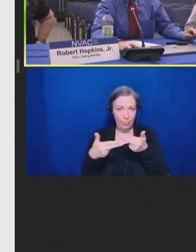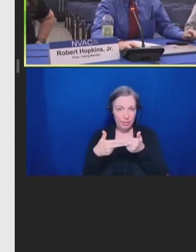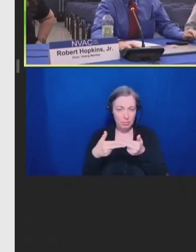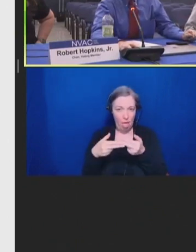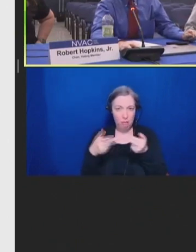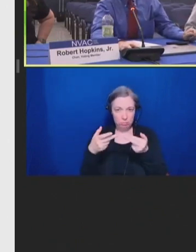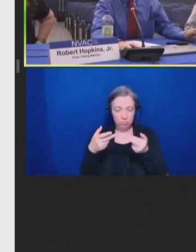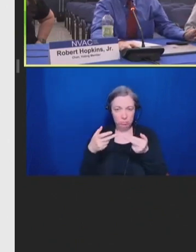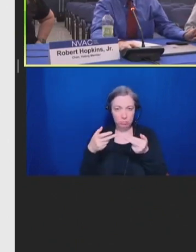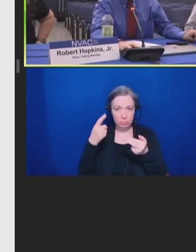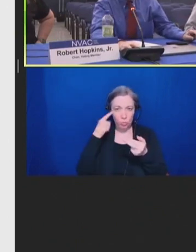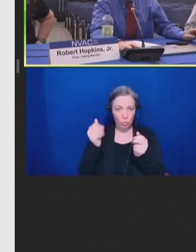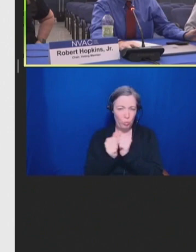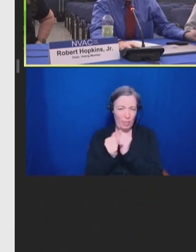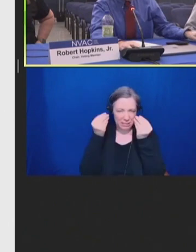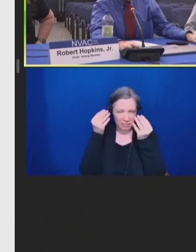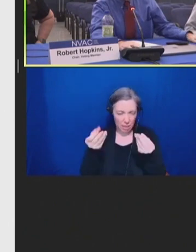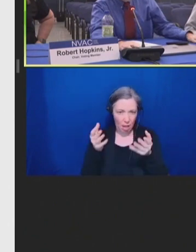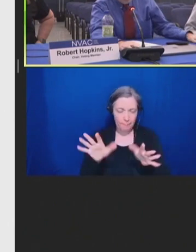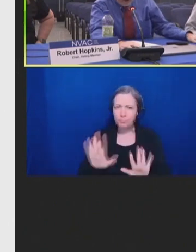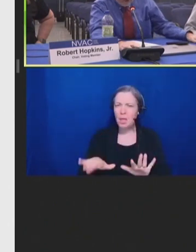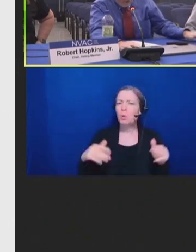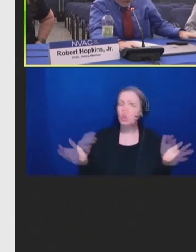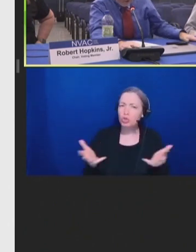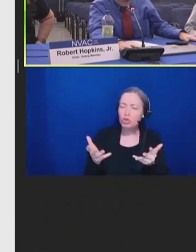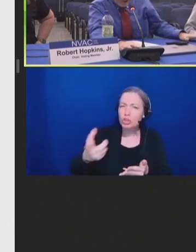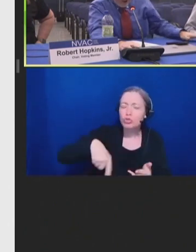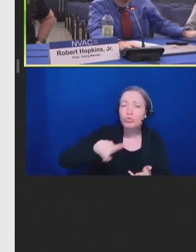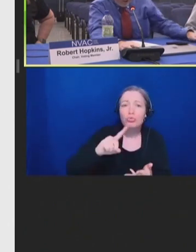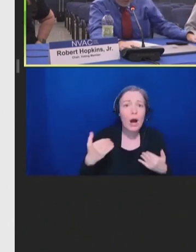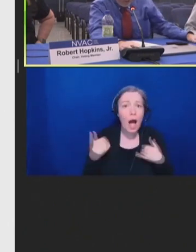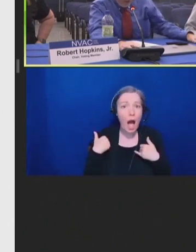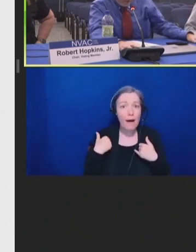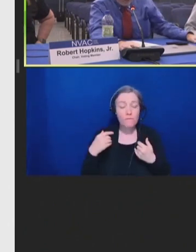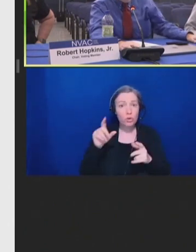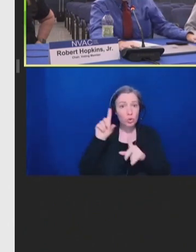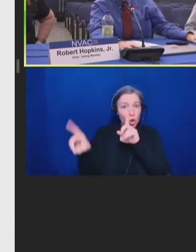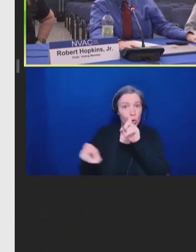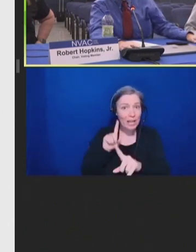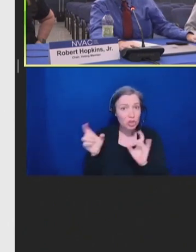And I want to encourage if anybody has any questions or comments for Dr. Ajayi. She's